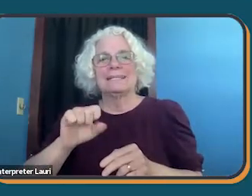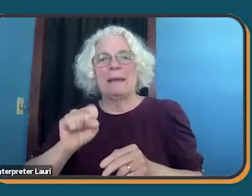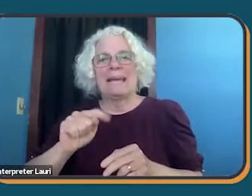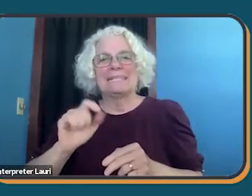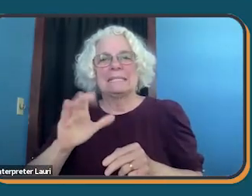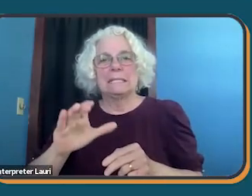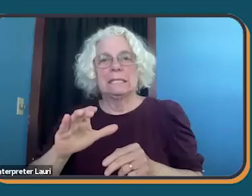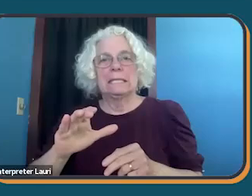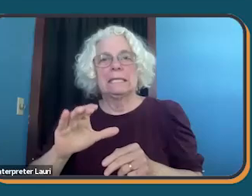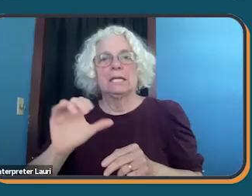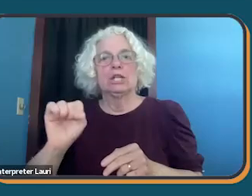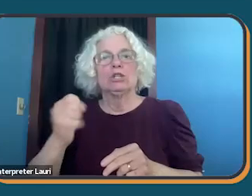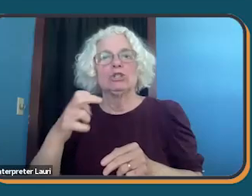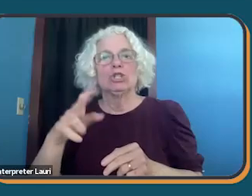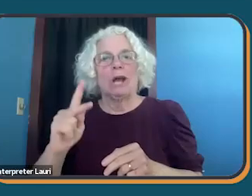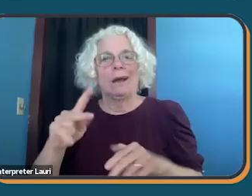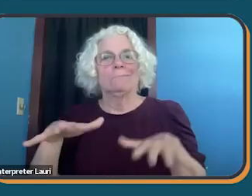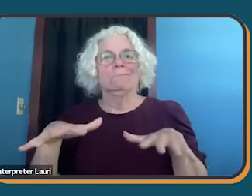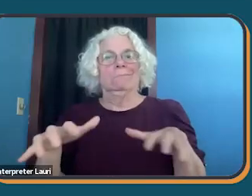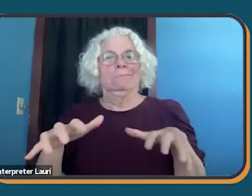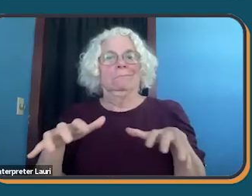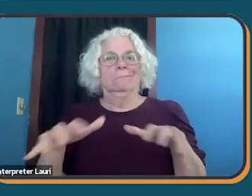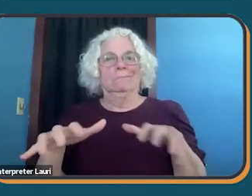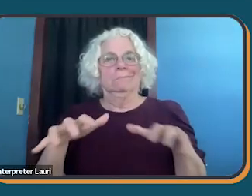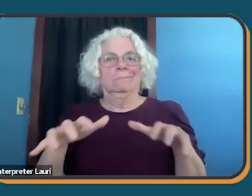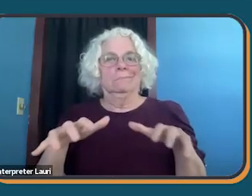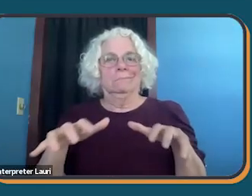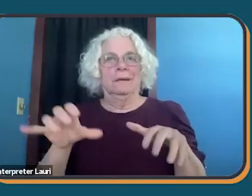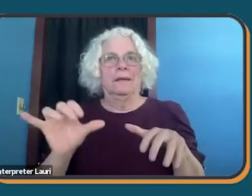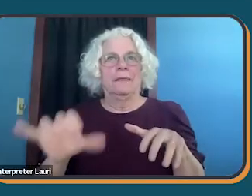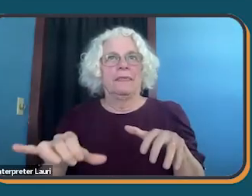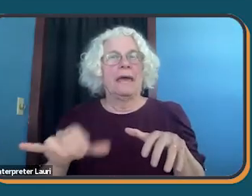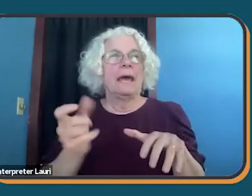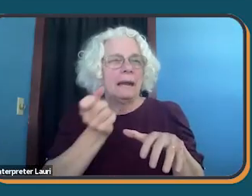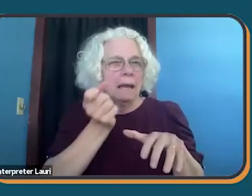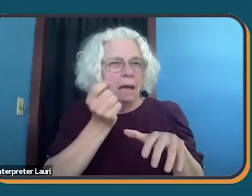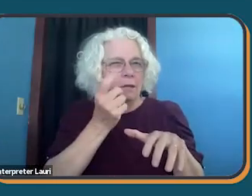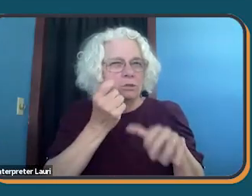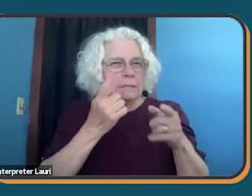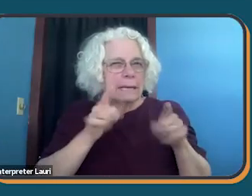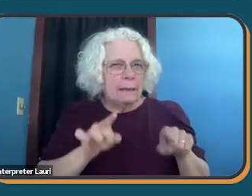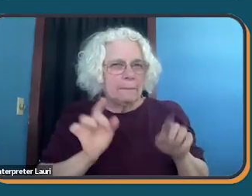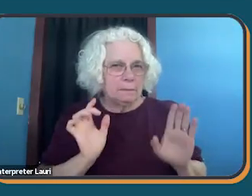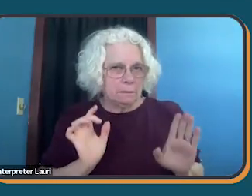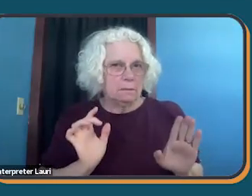because when you have